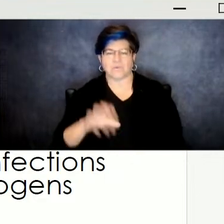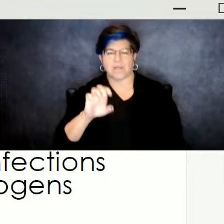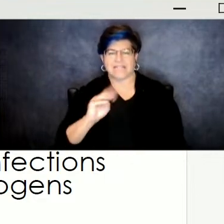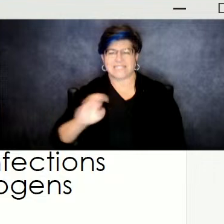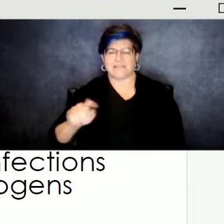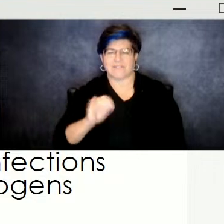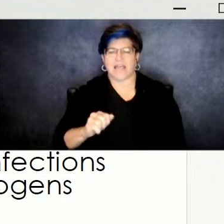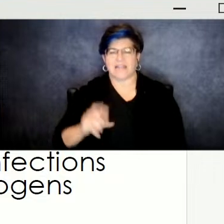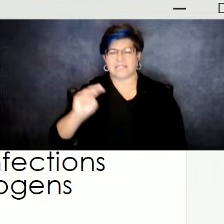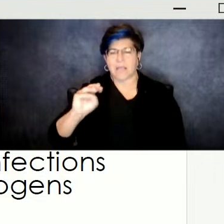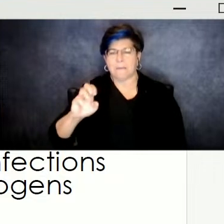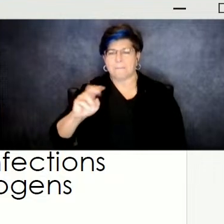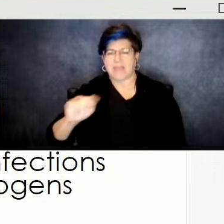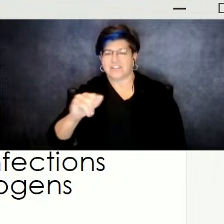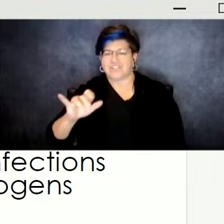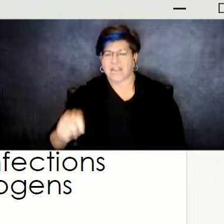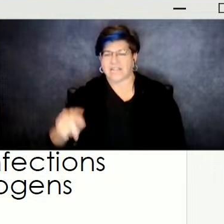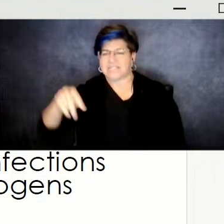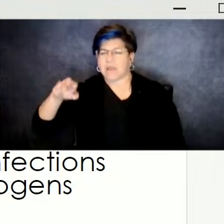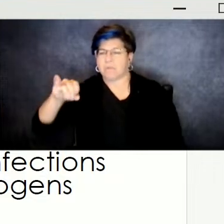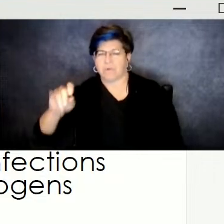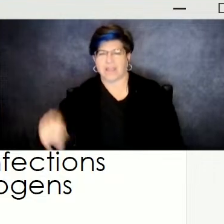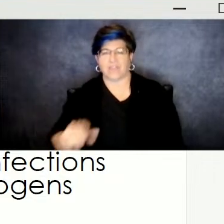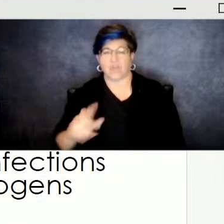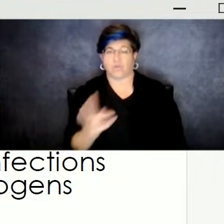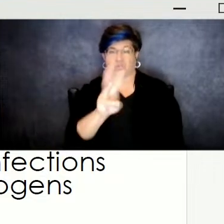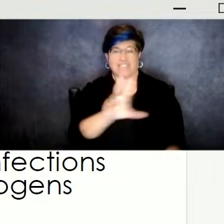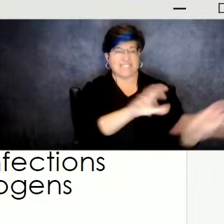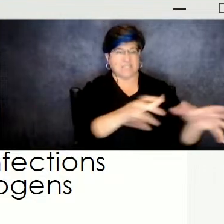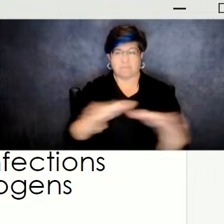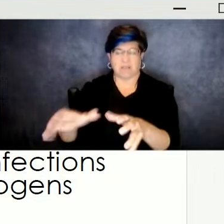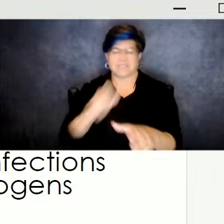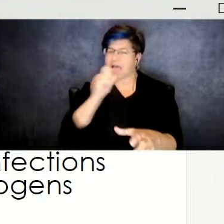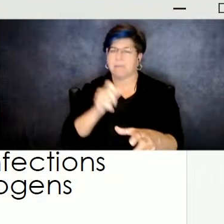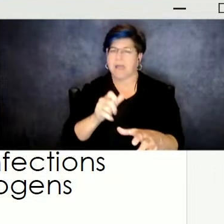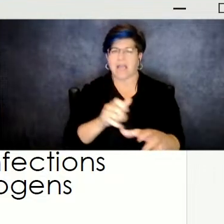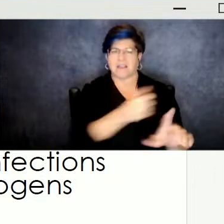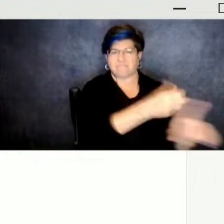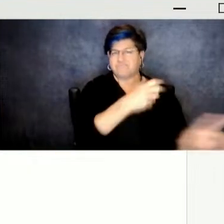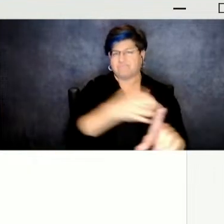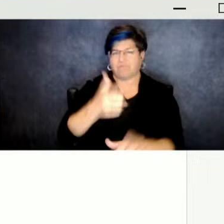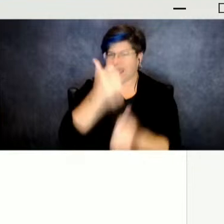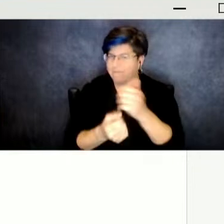INFECTIONS AND THEN THE LAST BUCKET INCLUDES ENCEPHALITIS,